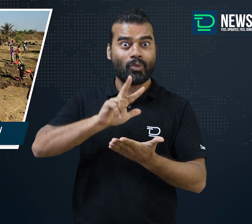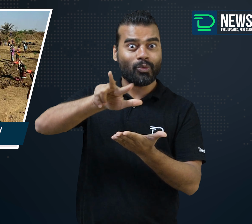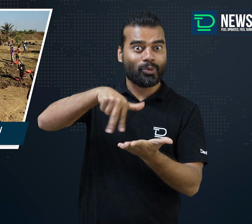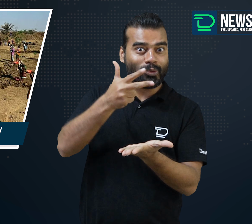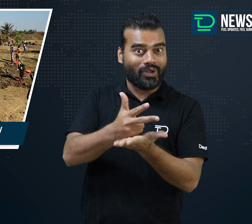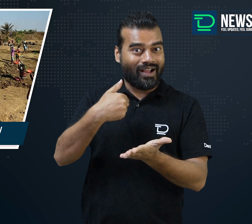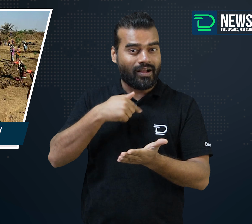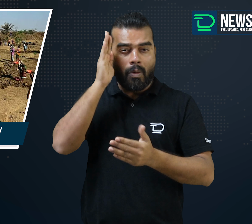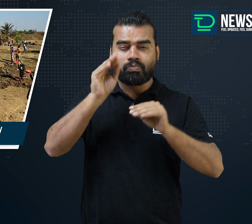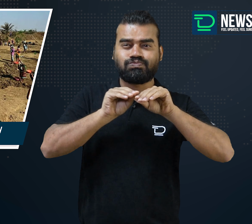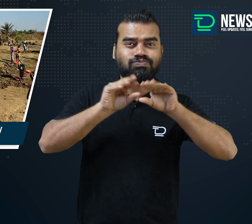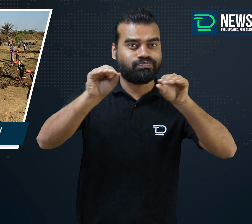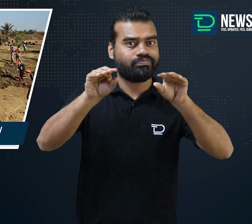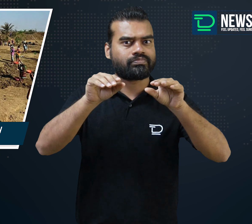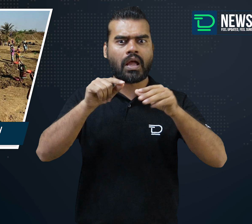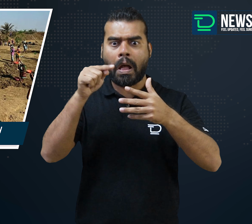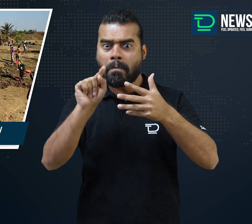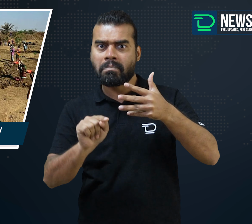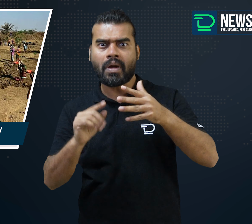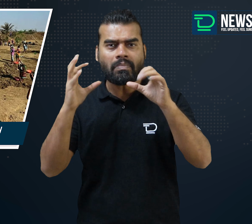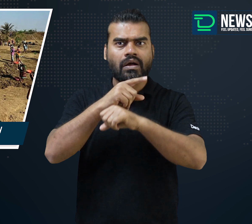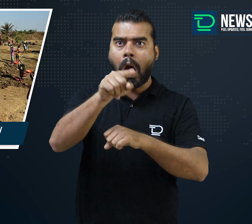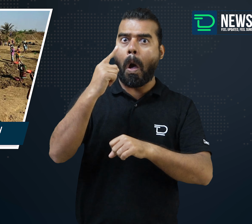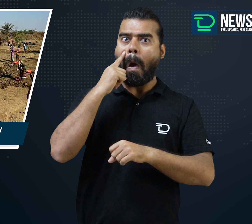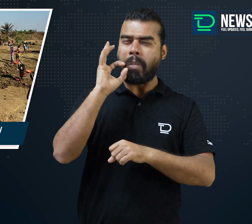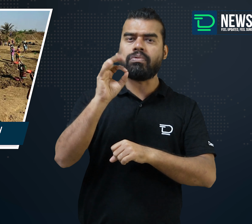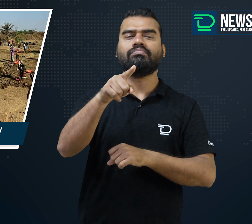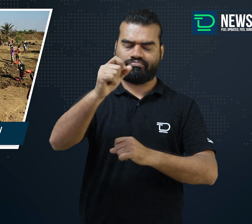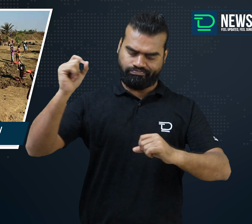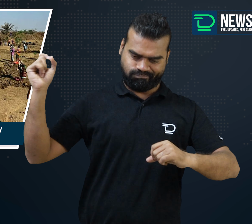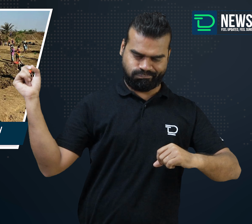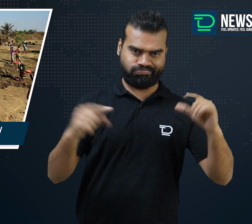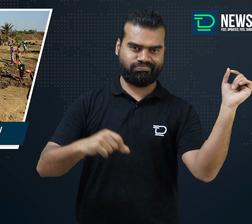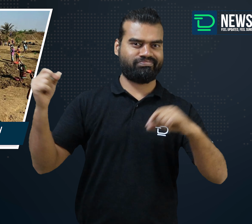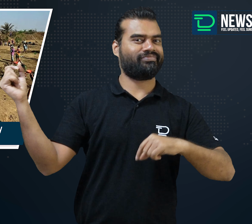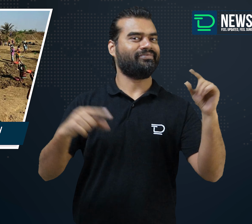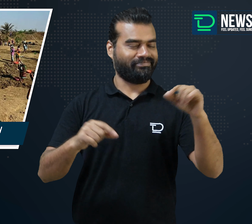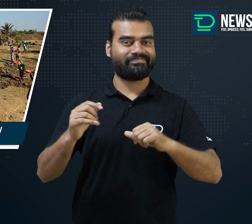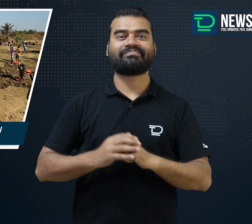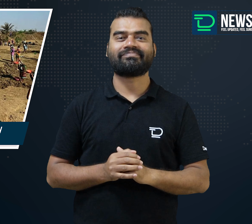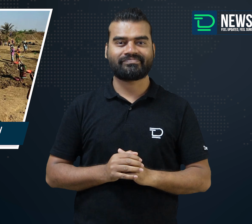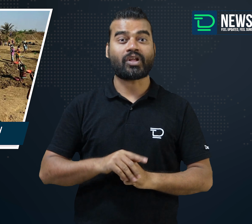If you know any important points, comment below.